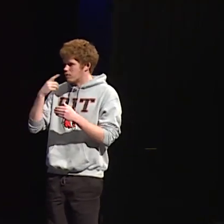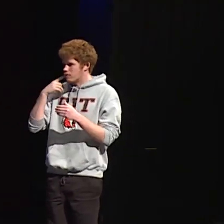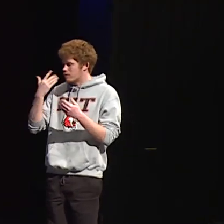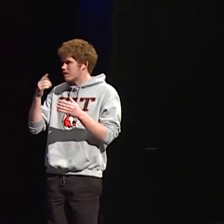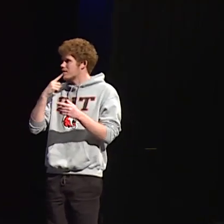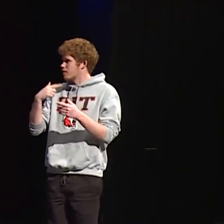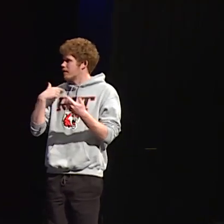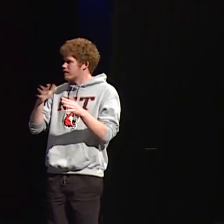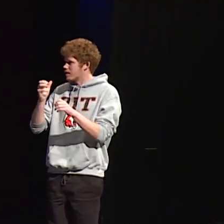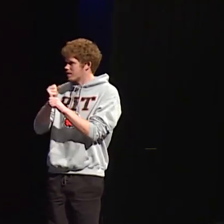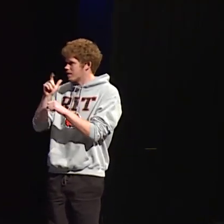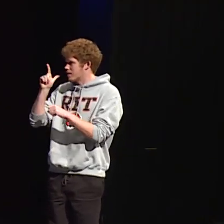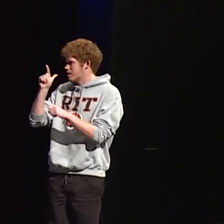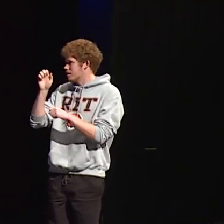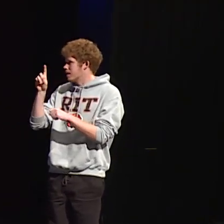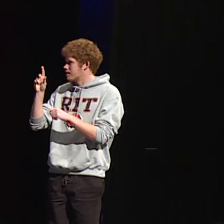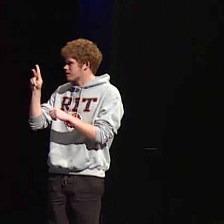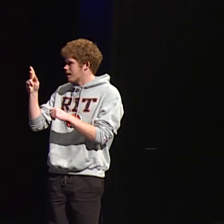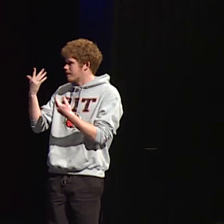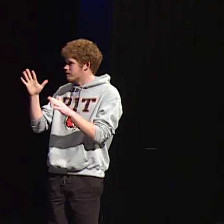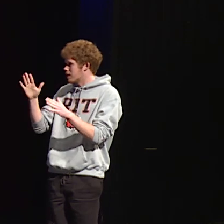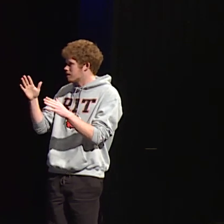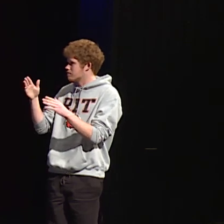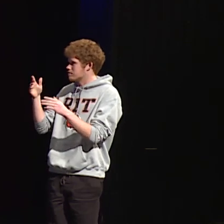My question is about thinking ahead.